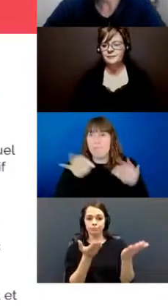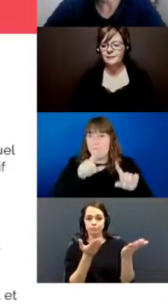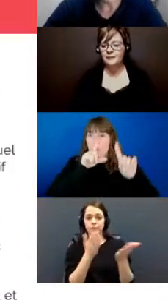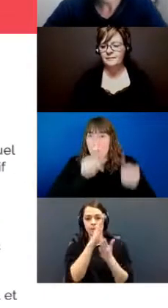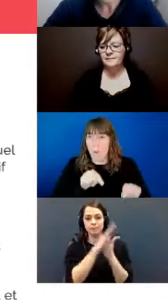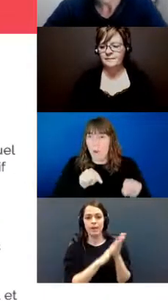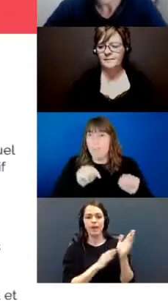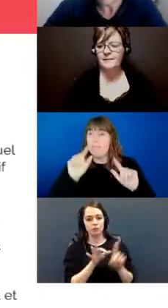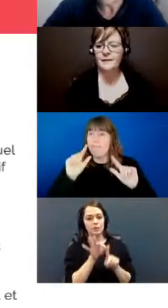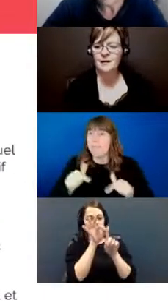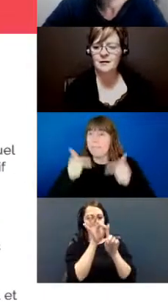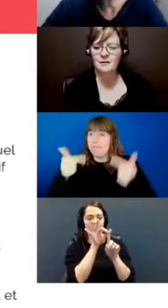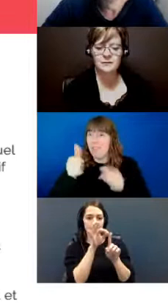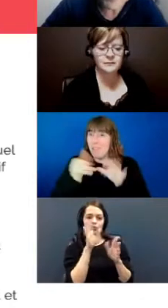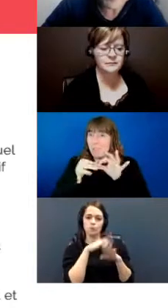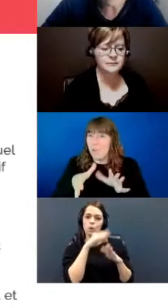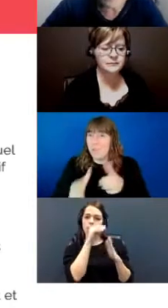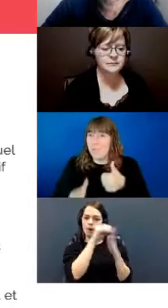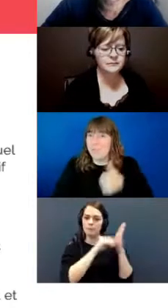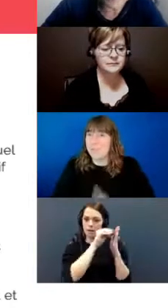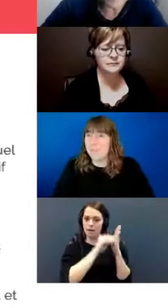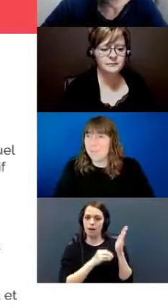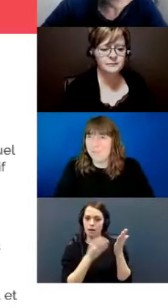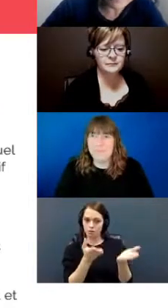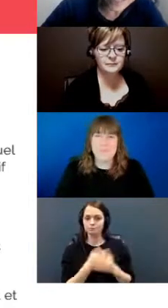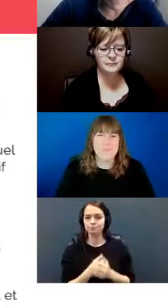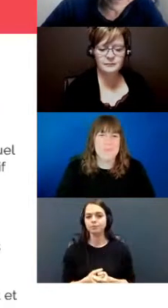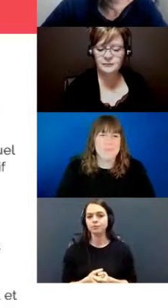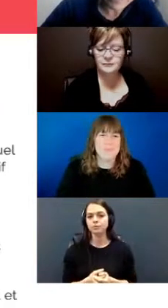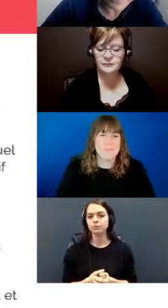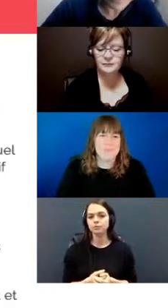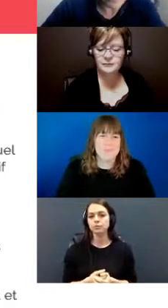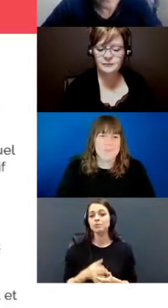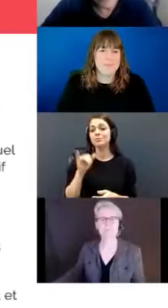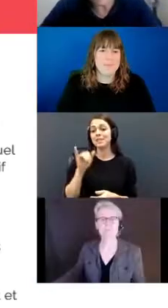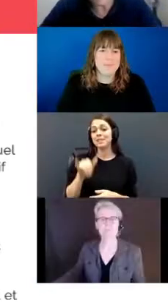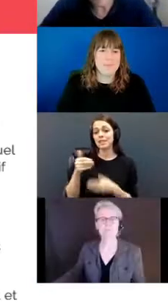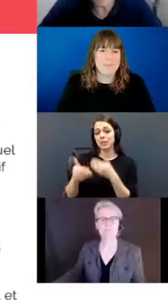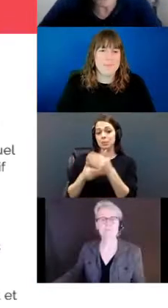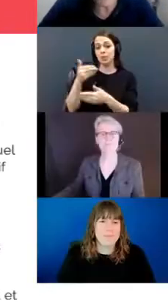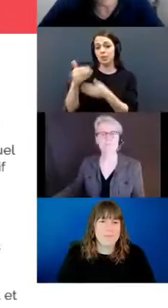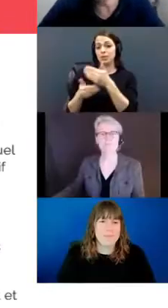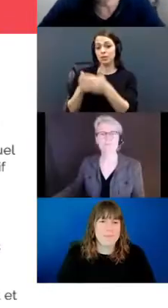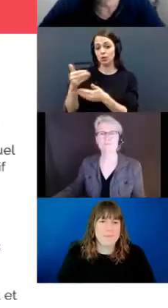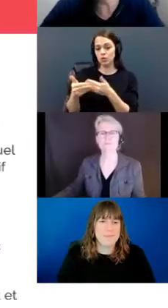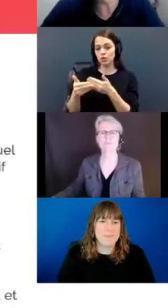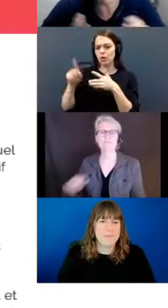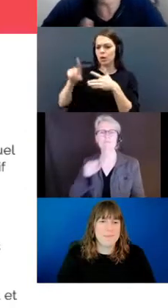so um this process began in september and it says it's closing in november 7th but we're going to